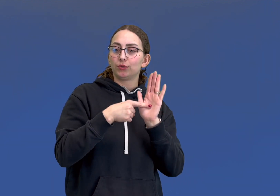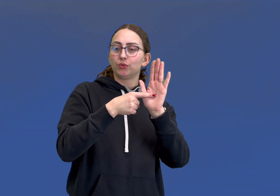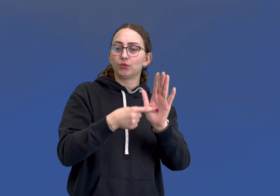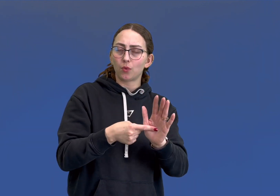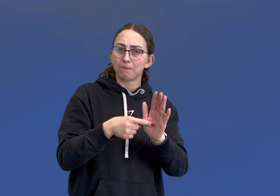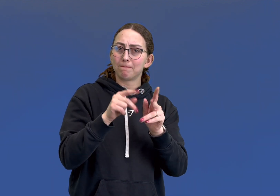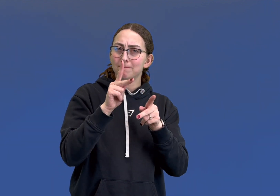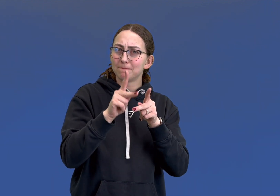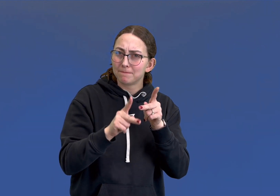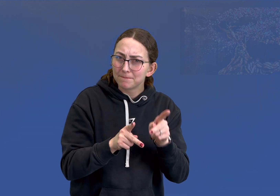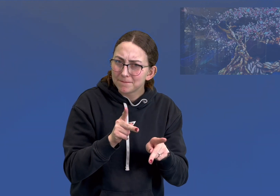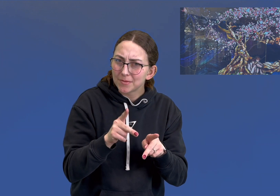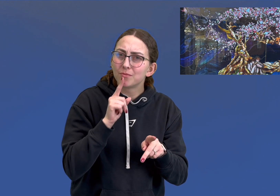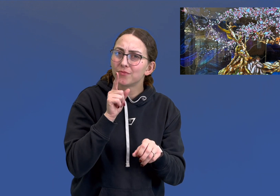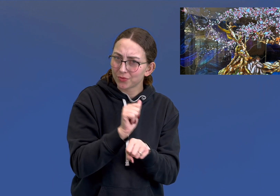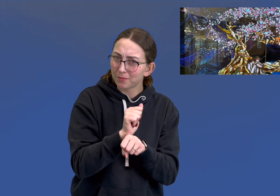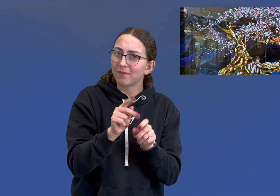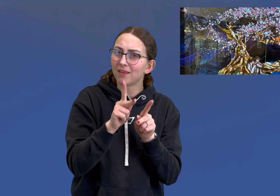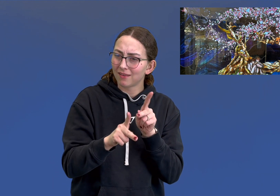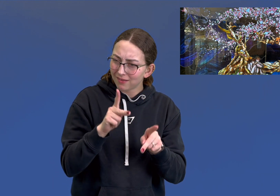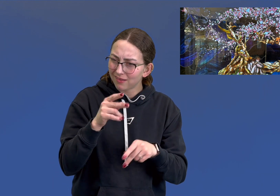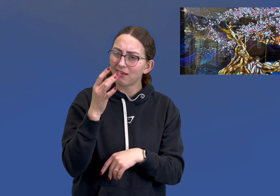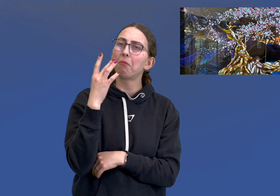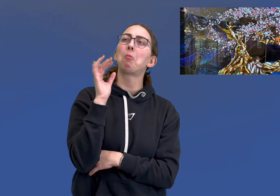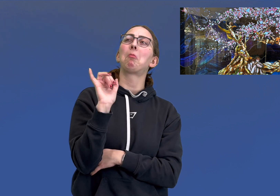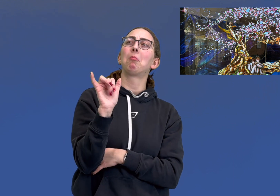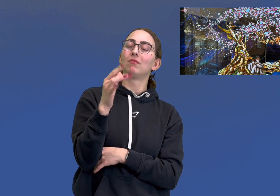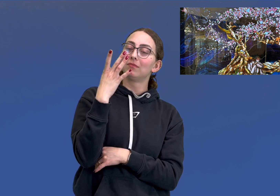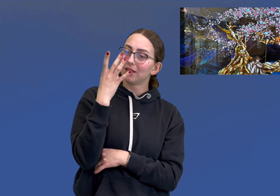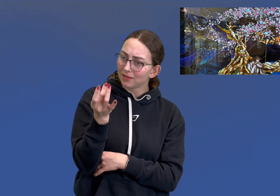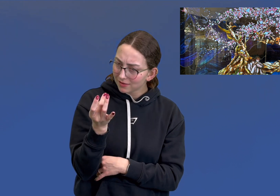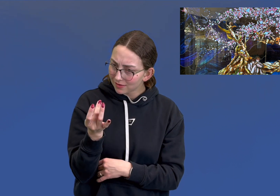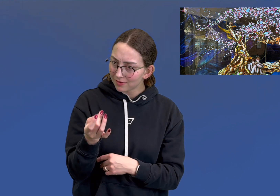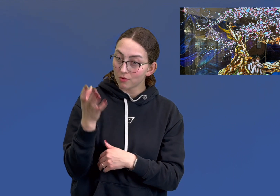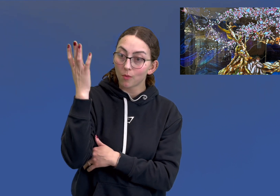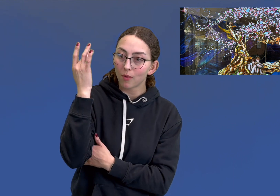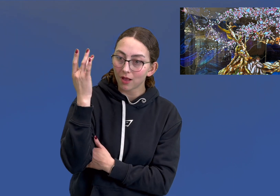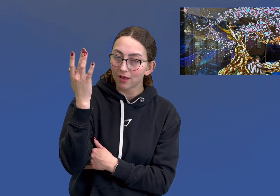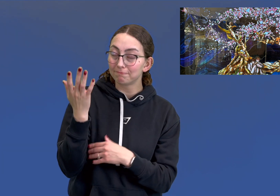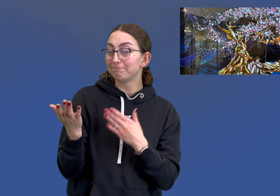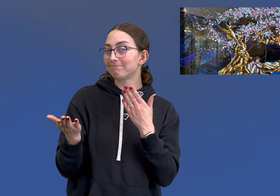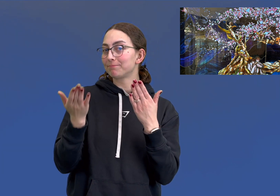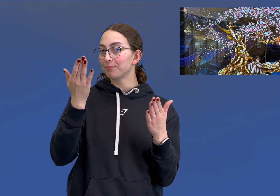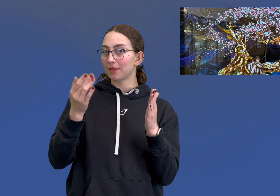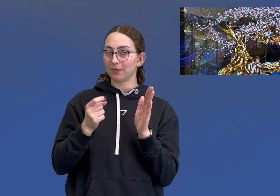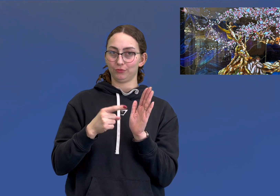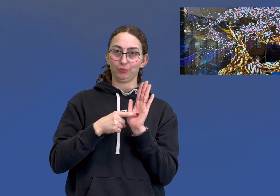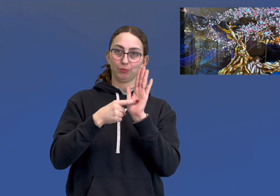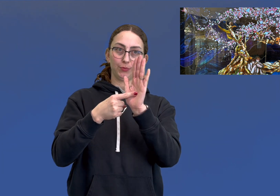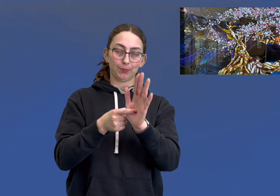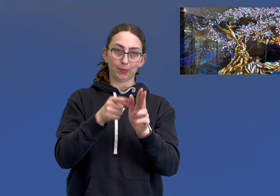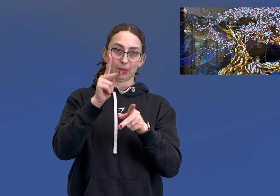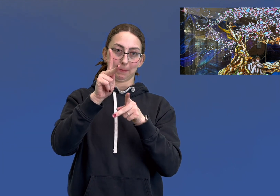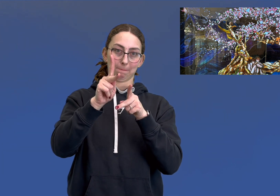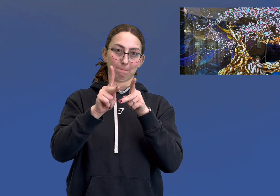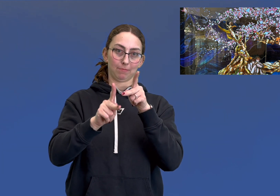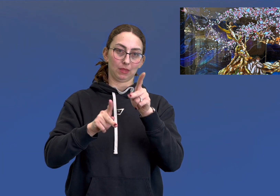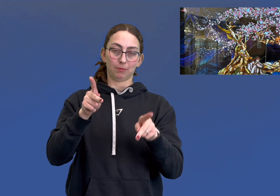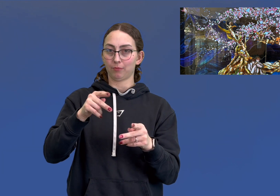this depicts people incorporated into the tree this is interesting because these people could maybe represent people to be born